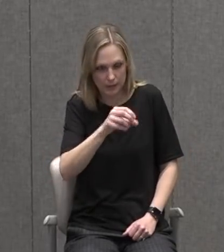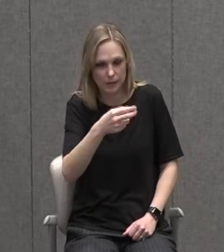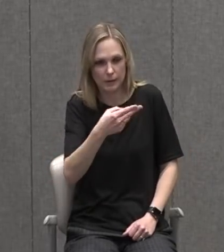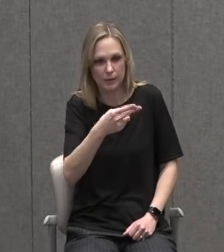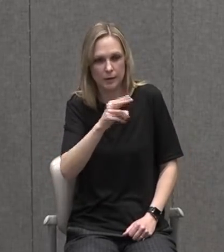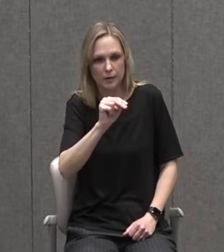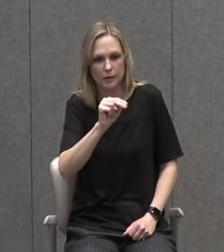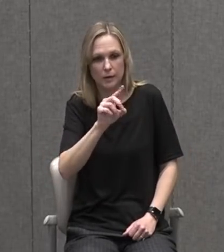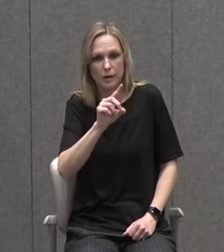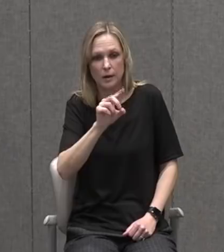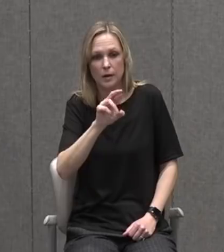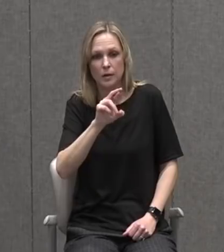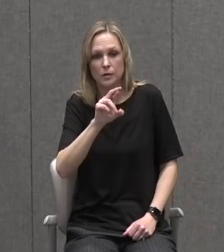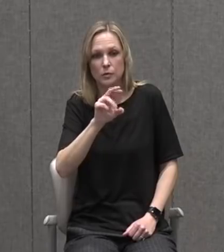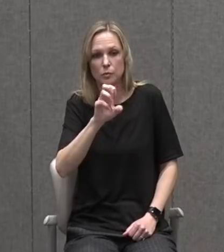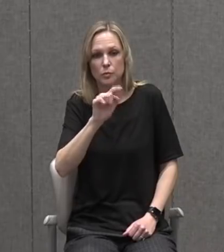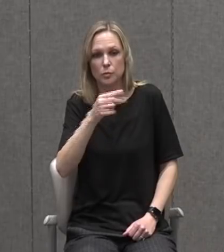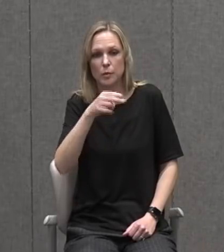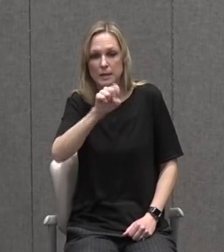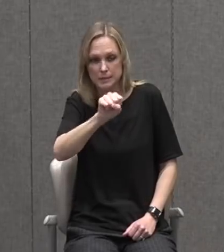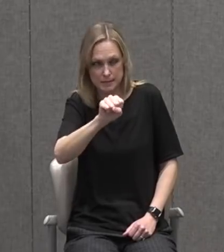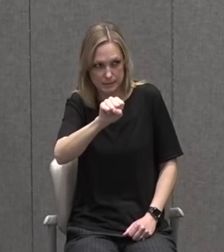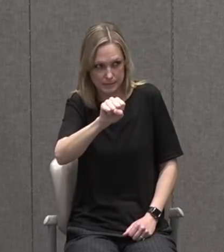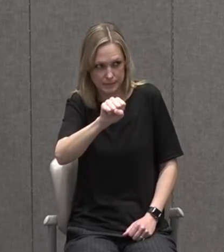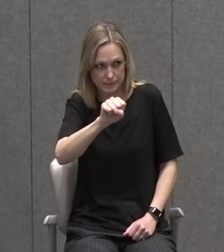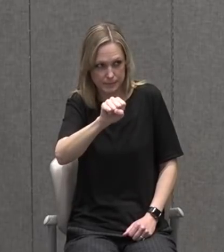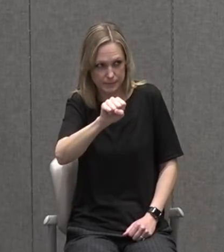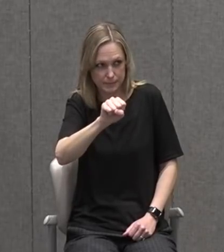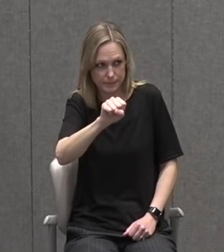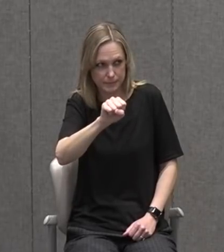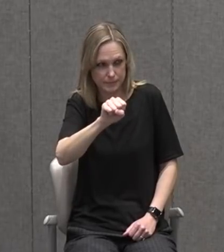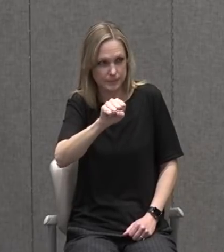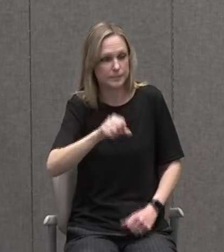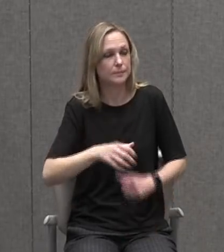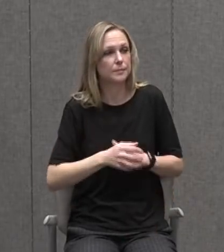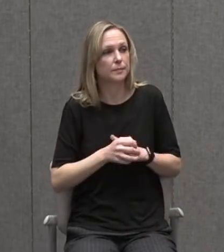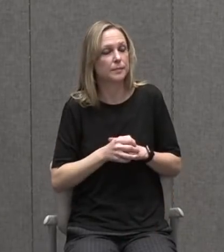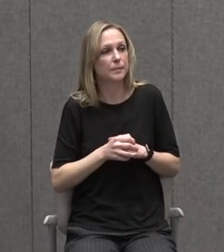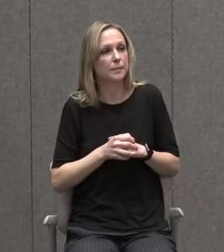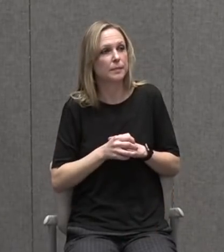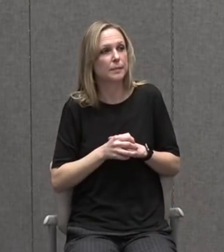That sounds like a good place. How about this number right here?